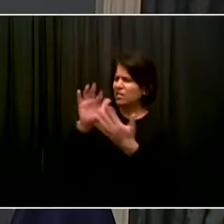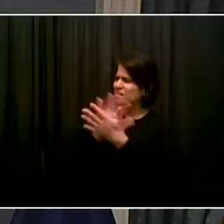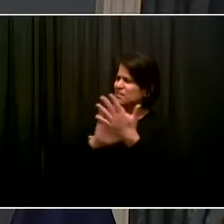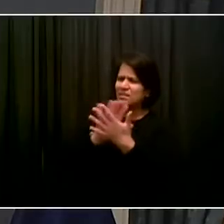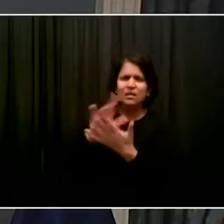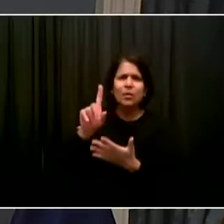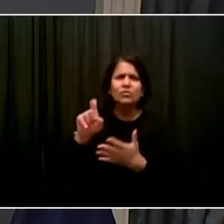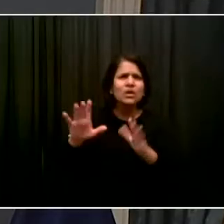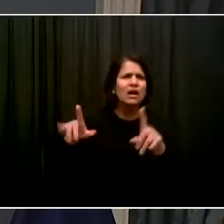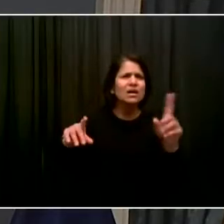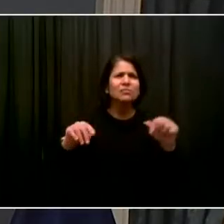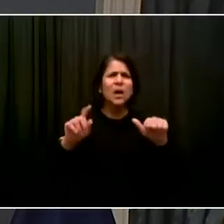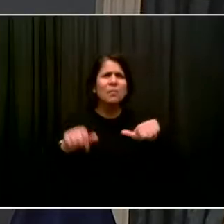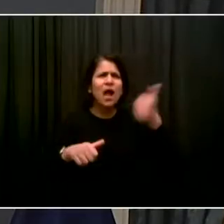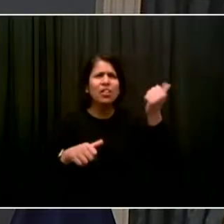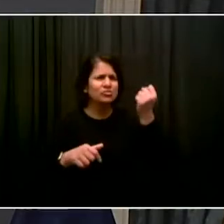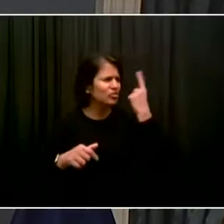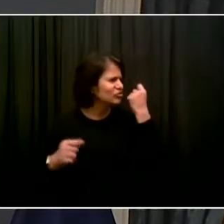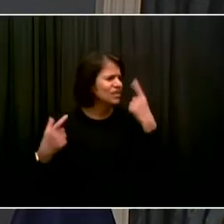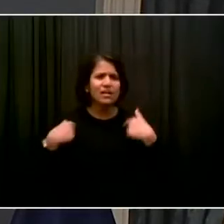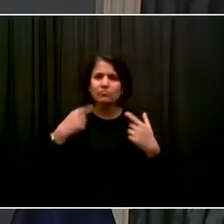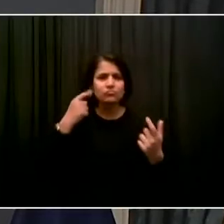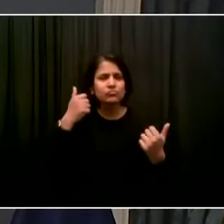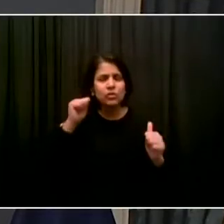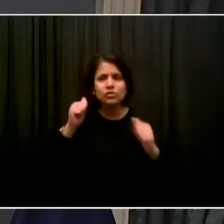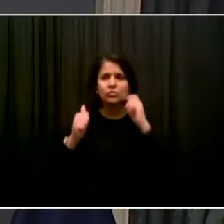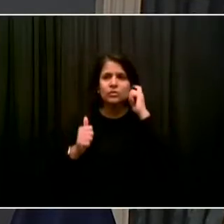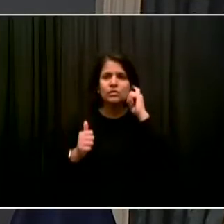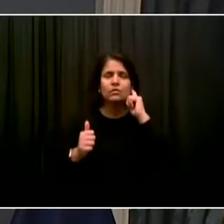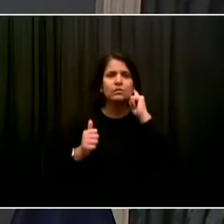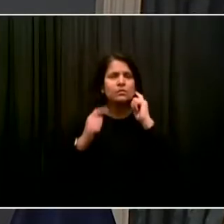ARE GETTING PAID OR?